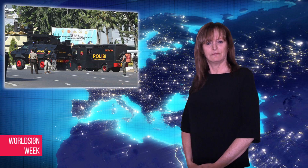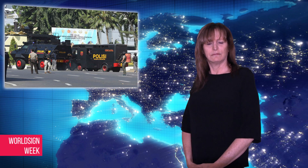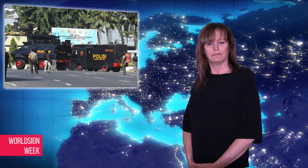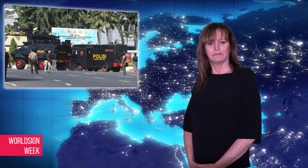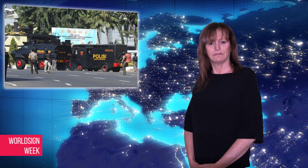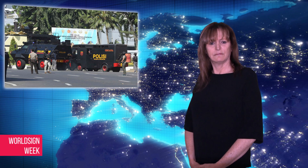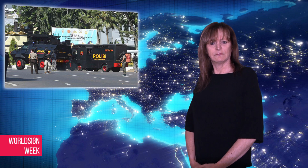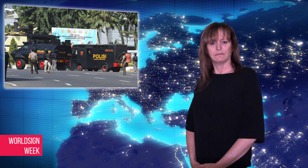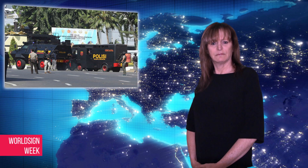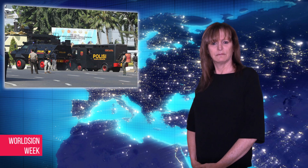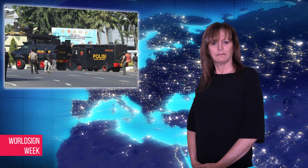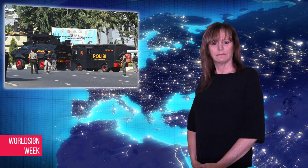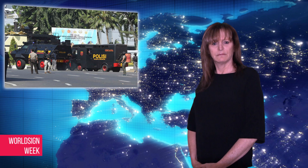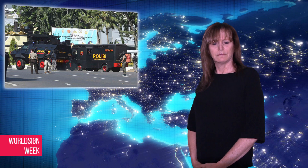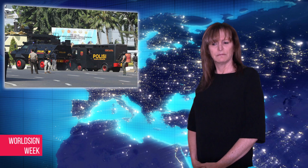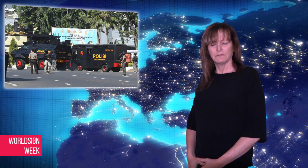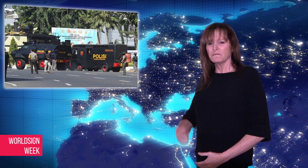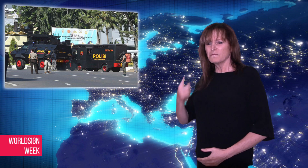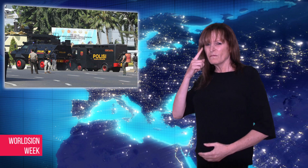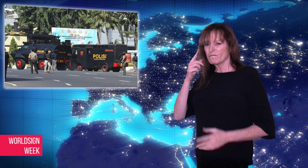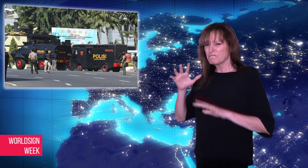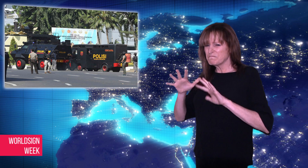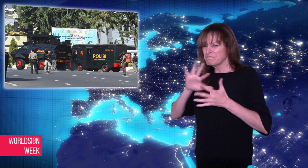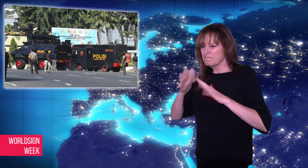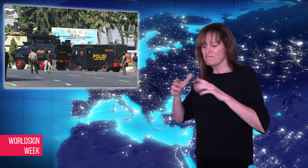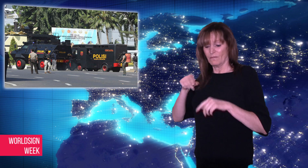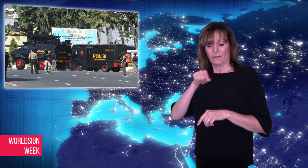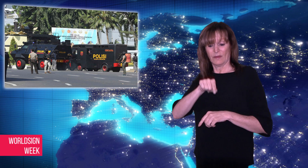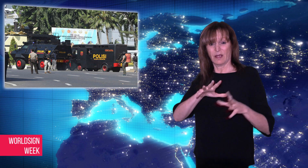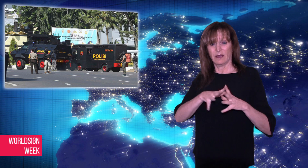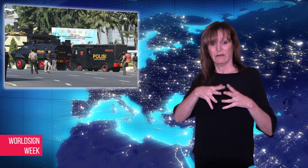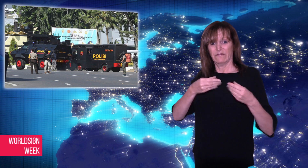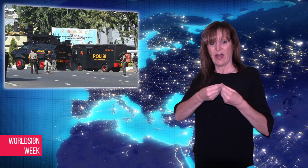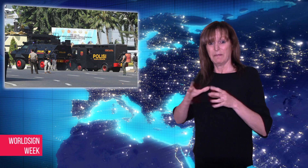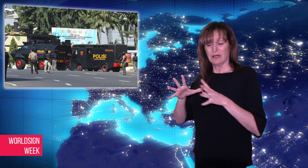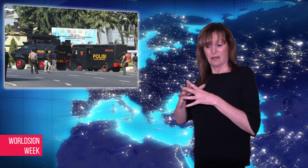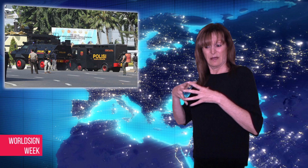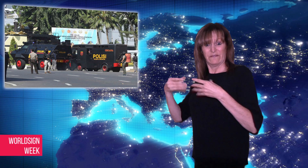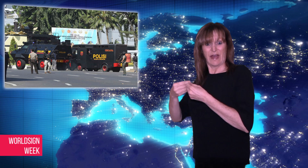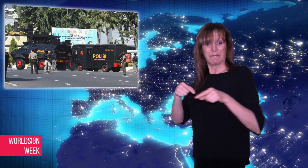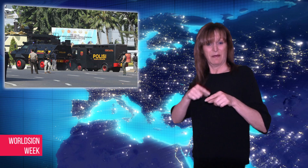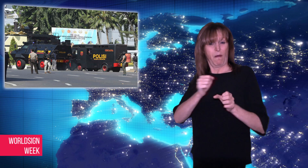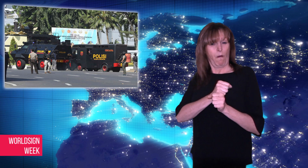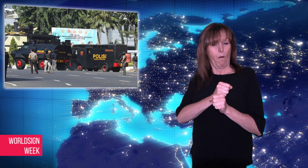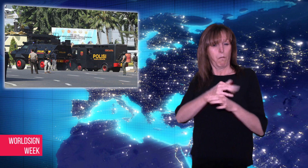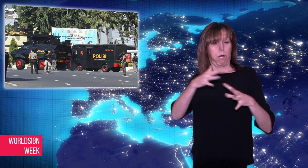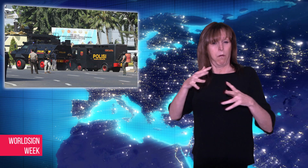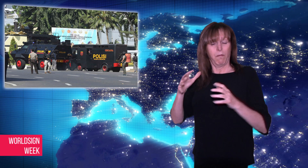bombings were friends. ISIS claimed